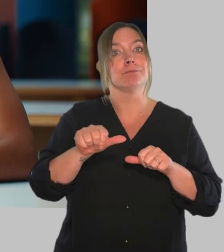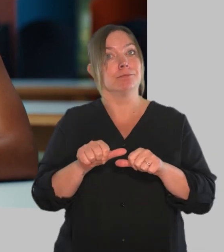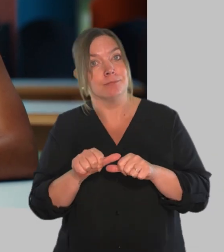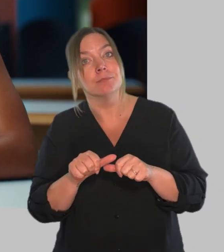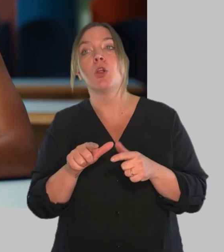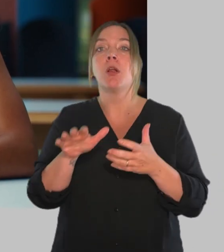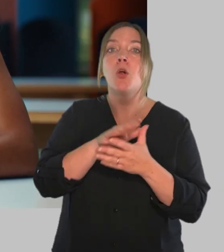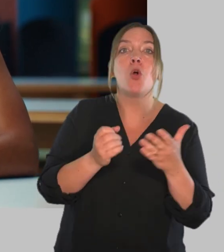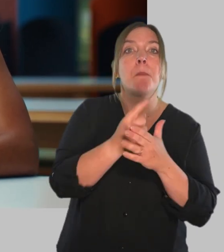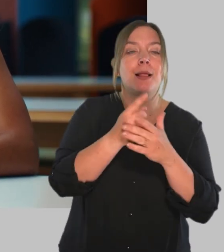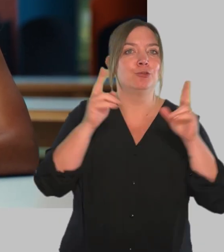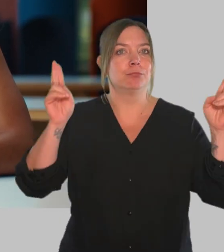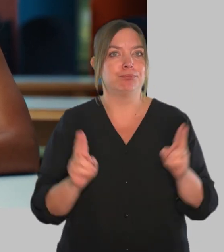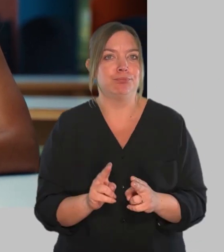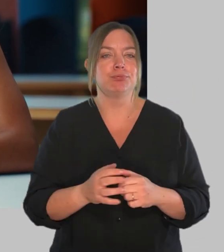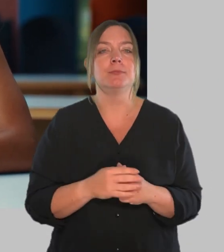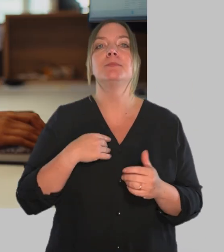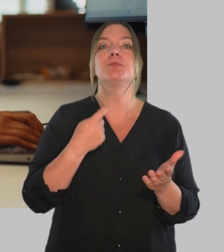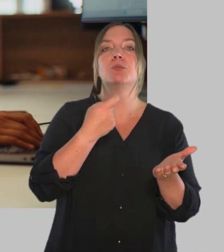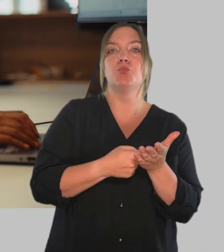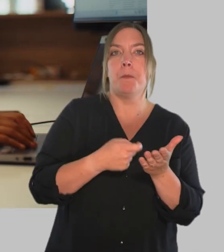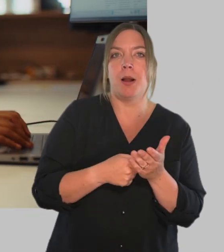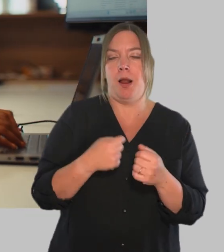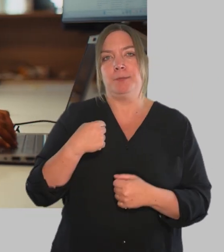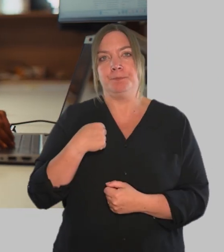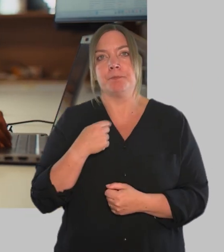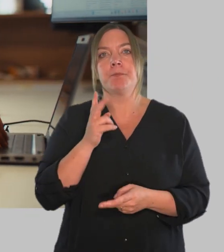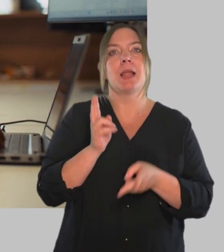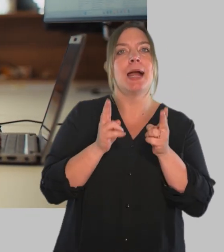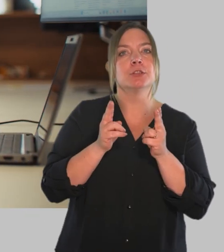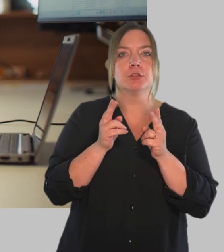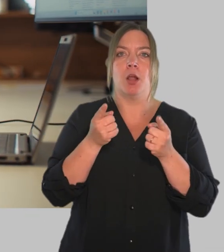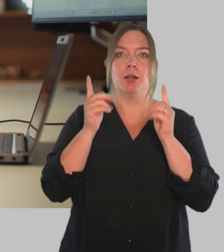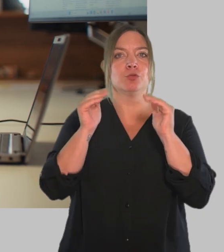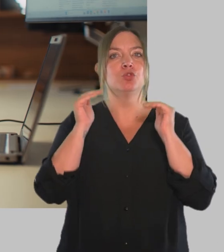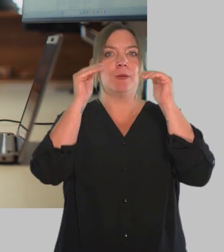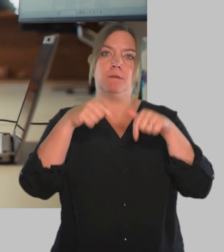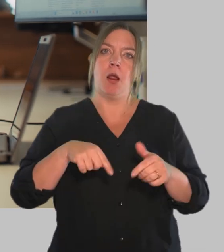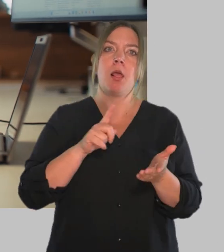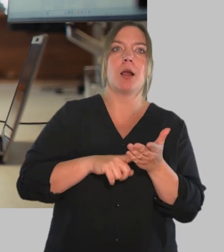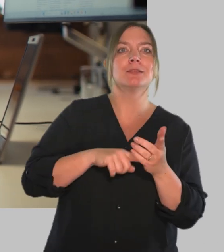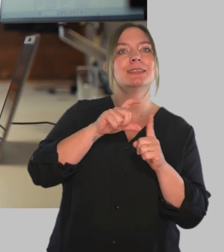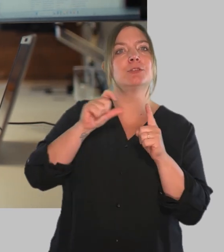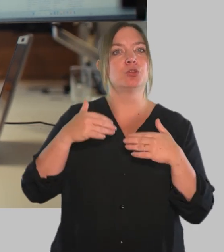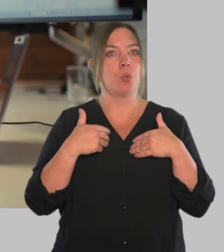I work on publishing papers in the field of digital health, and over the years, it has largely become